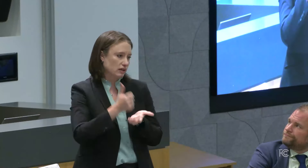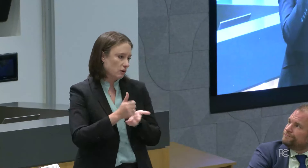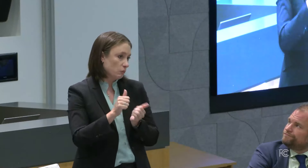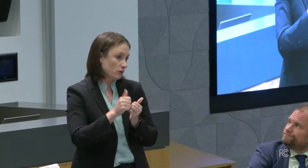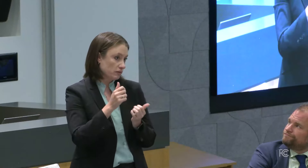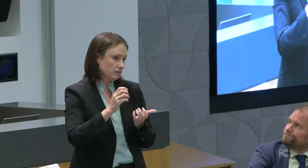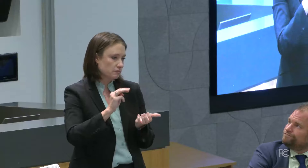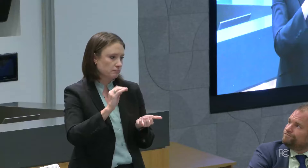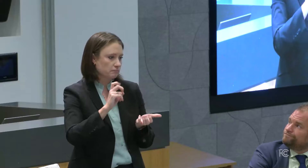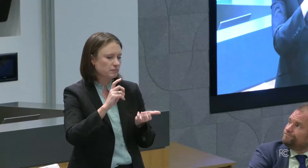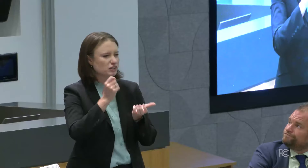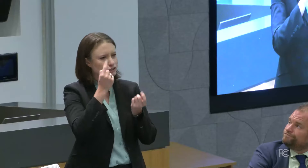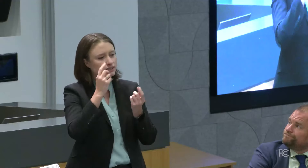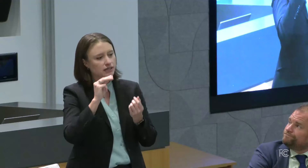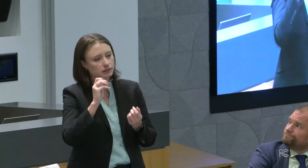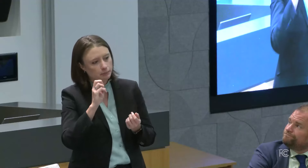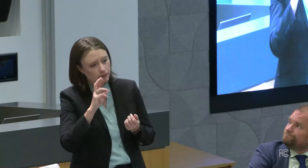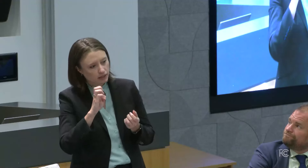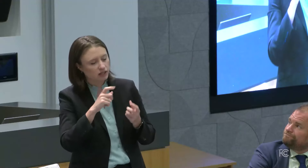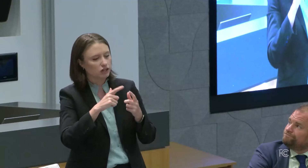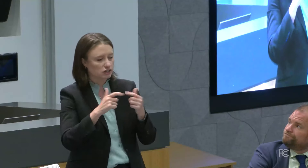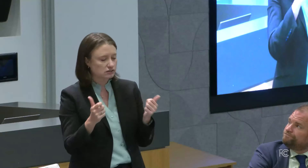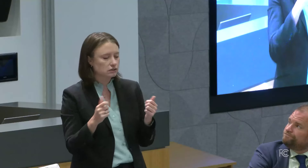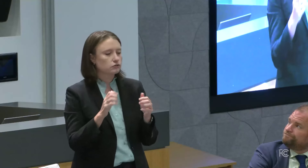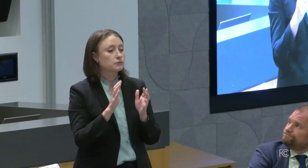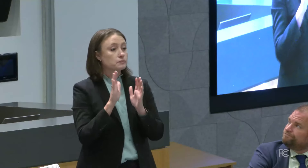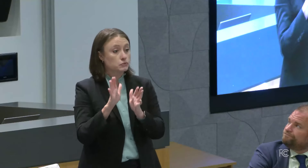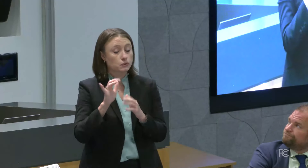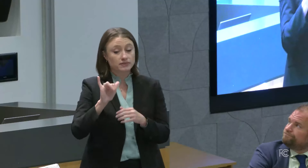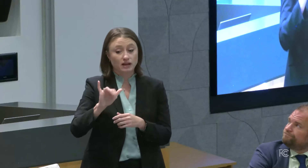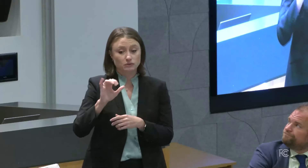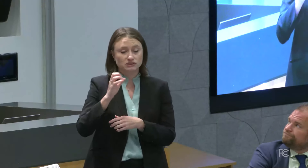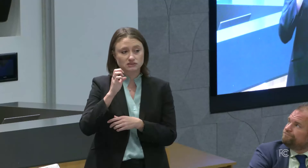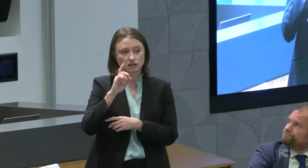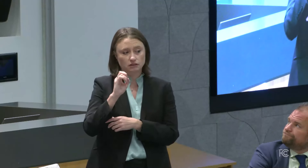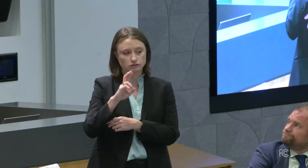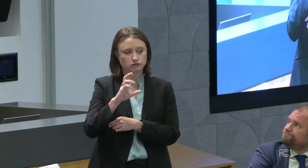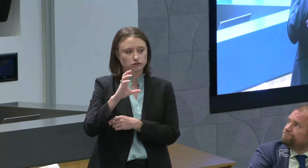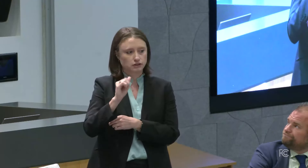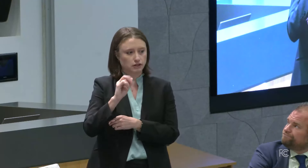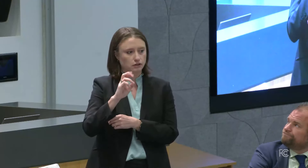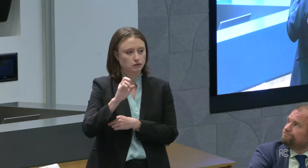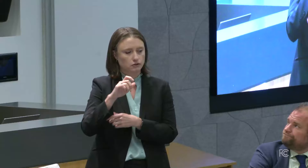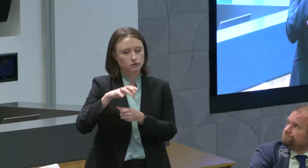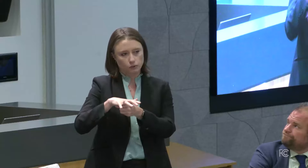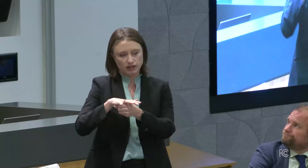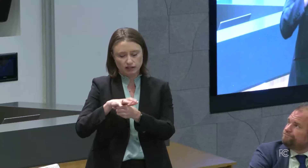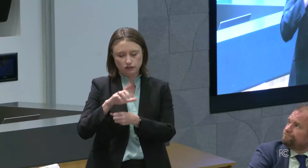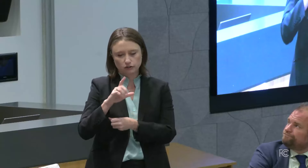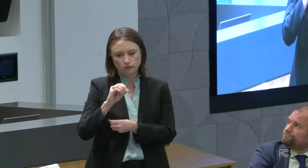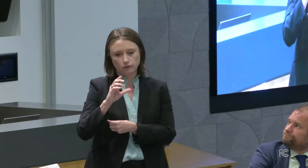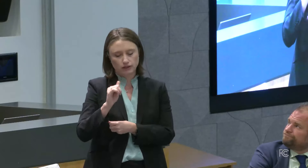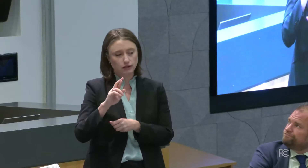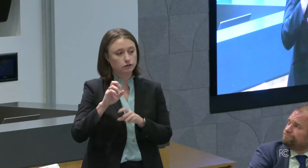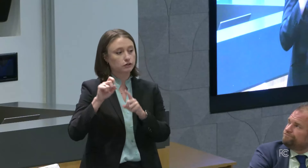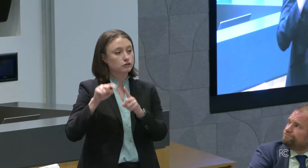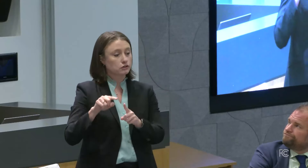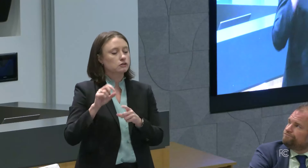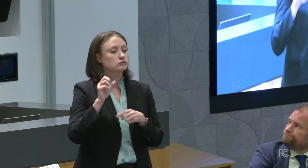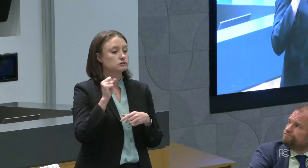AND DIFFERENT KINDS OF LOCAL ORGANIZATIONS TO BE ABLE TO PROVIDE HELP WITH MEDICARE ISSUES AND BEING ABLE TO UNDERSTAND THE SYSTEM FOR PEOPLE THAT MAY NEED HELP